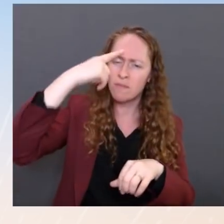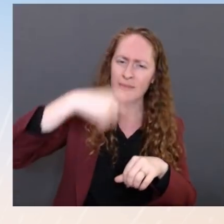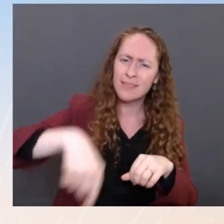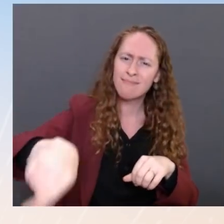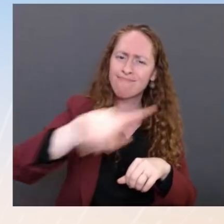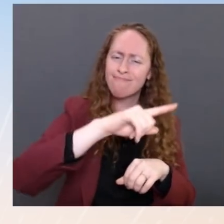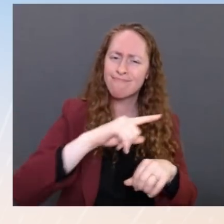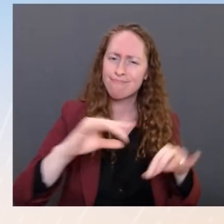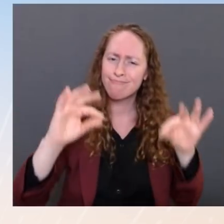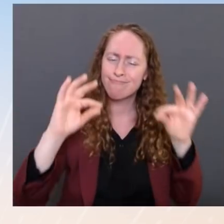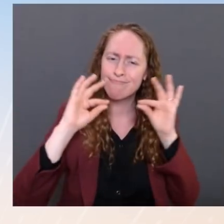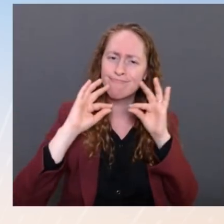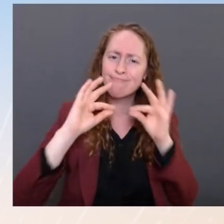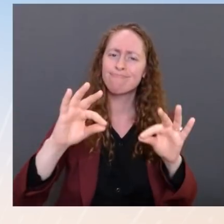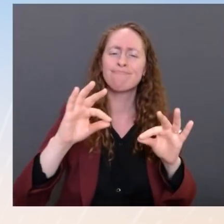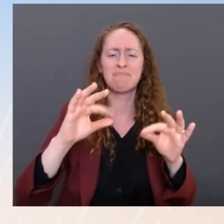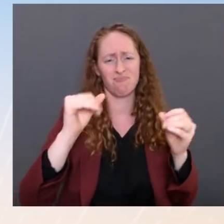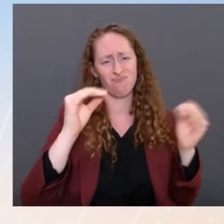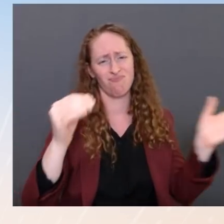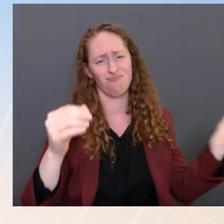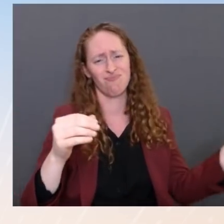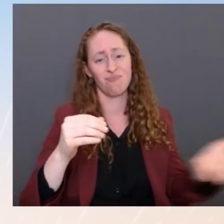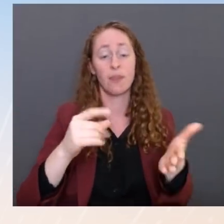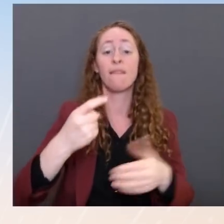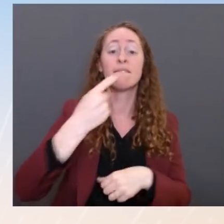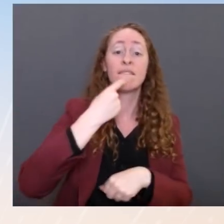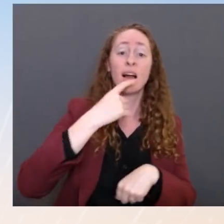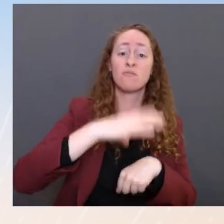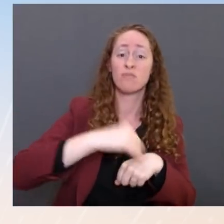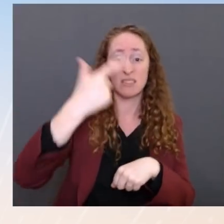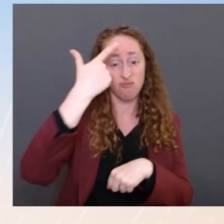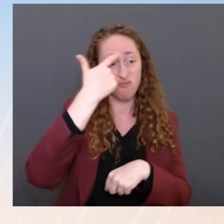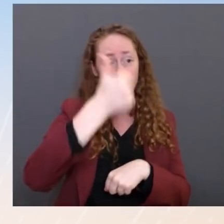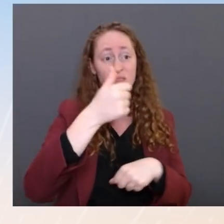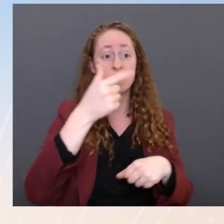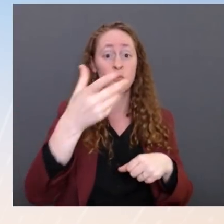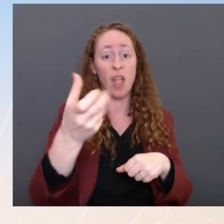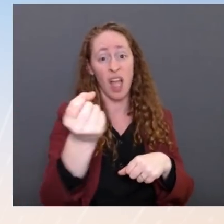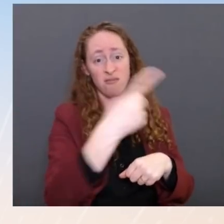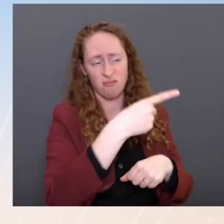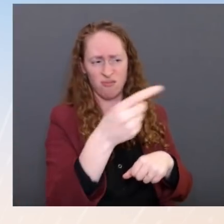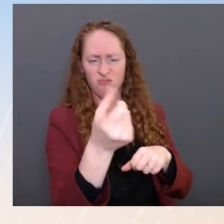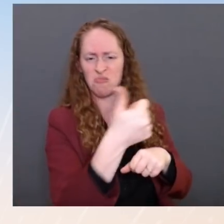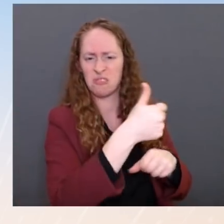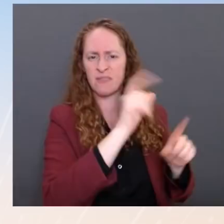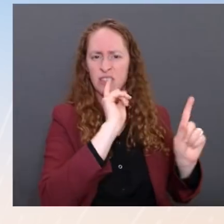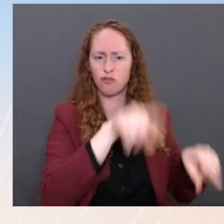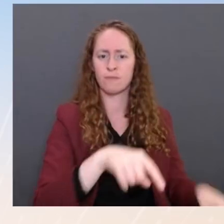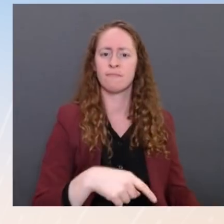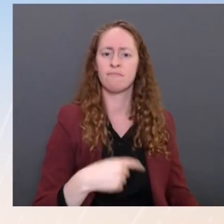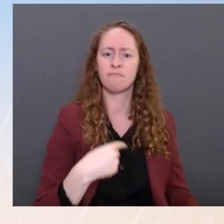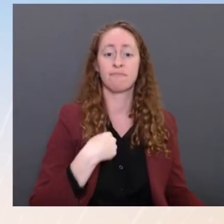obviously they can speak for themselves -- to Russia. But again, this is President Putin who caused this. "Look at the mirror."